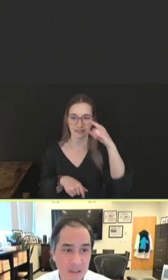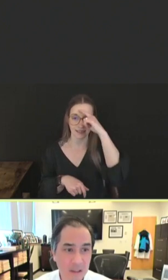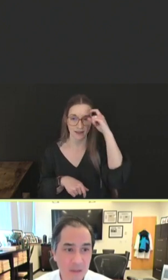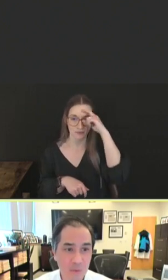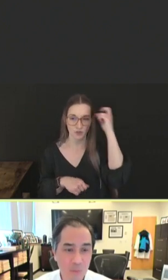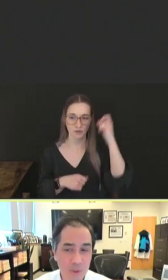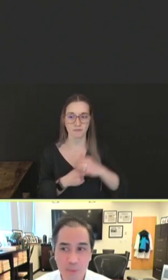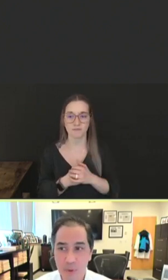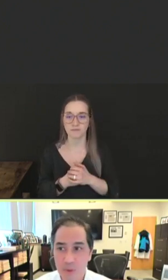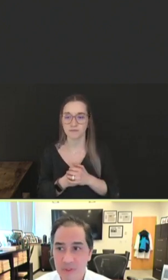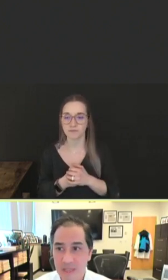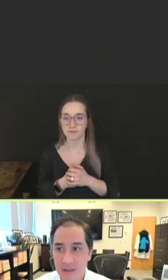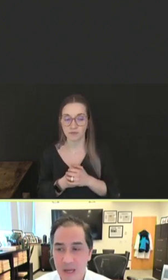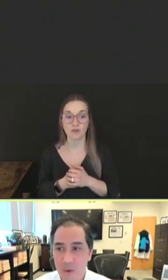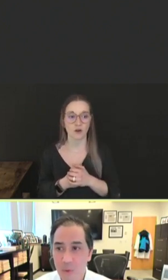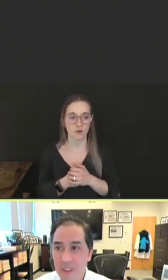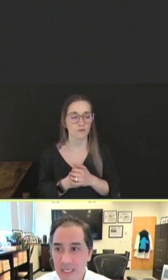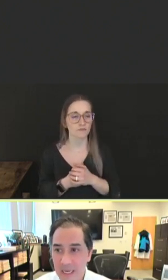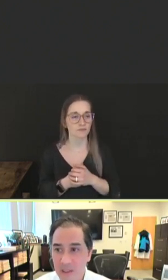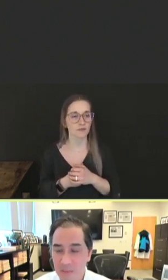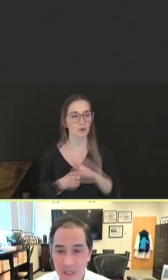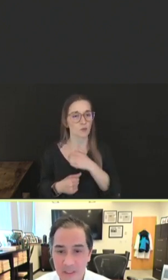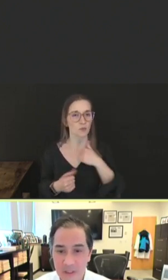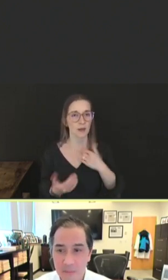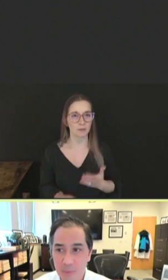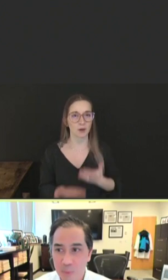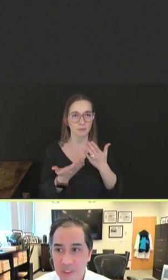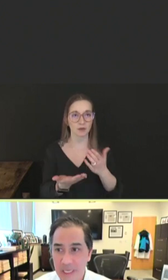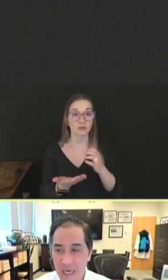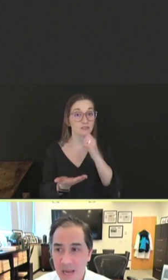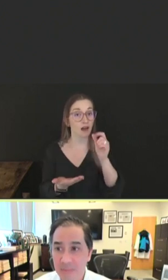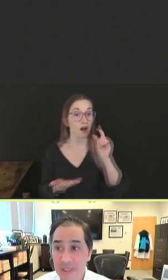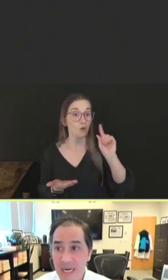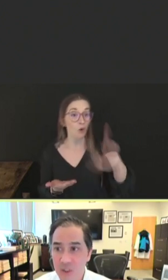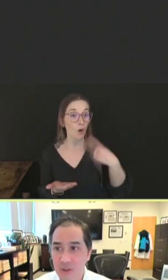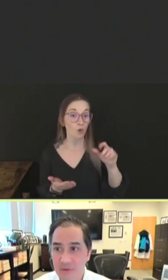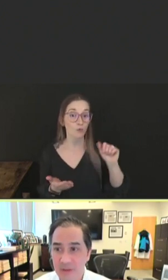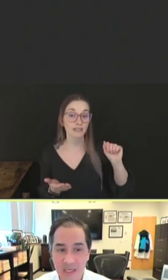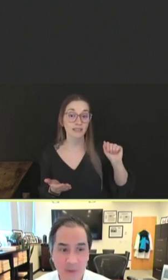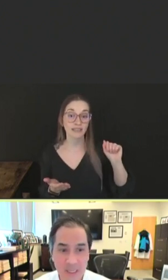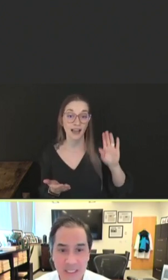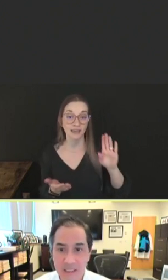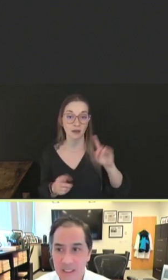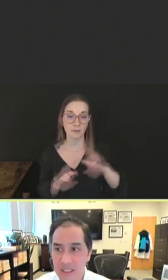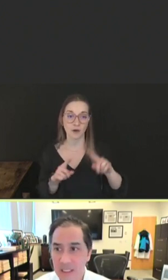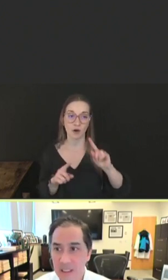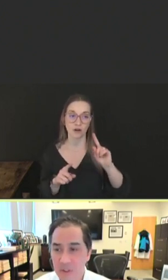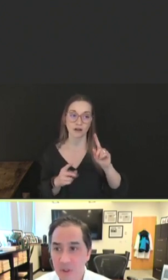we proposed that, not only antibodies, but really a combination of antibodies and T cells